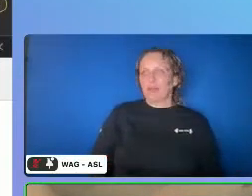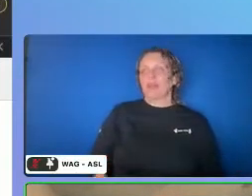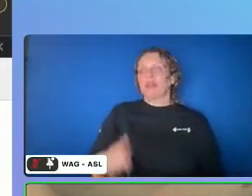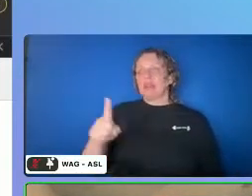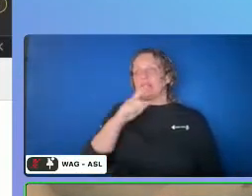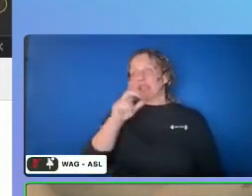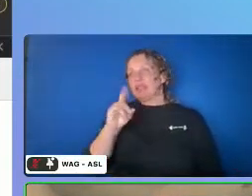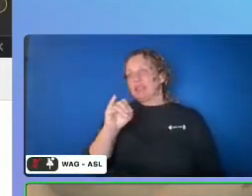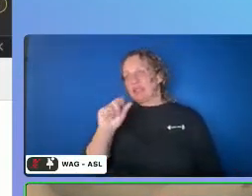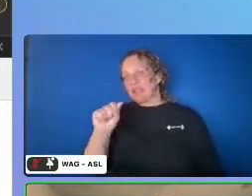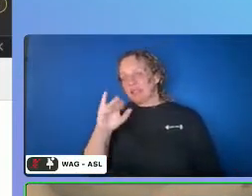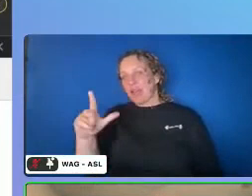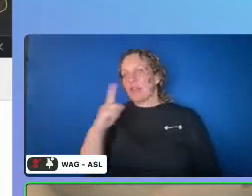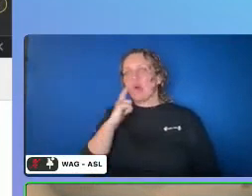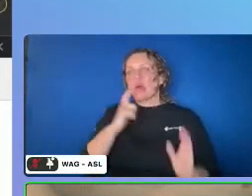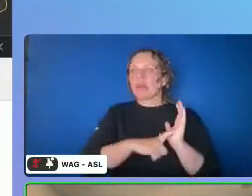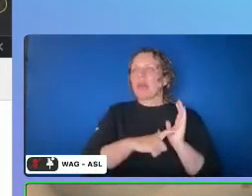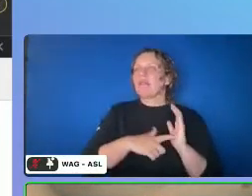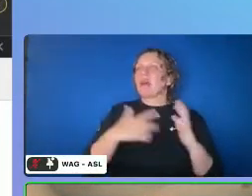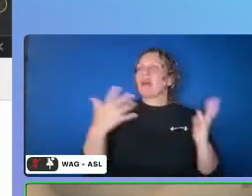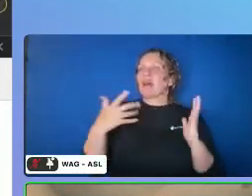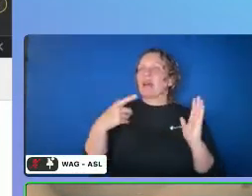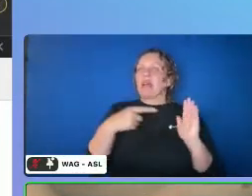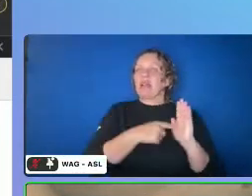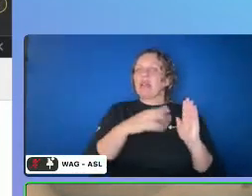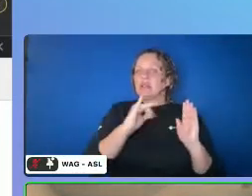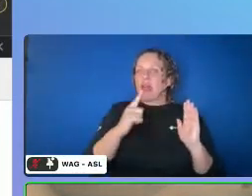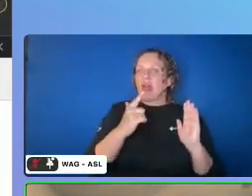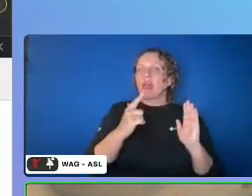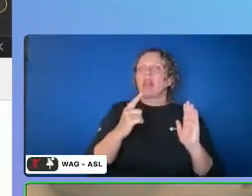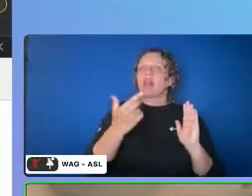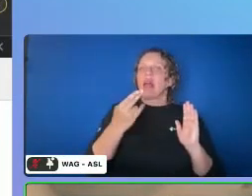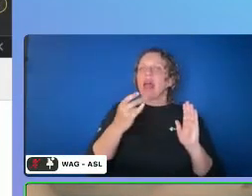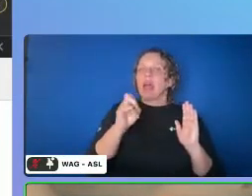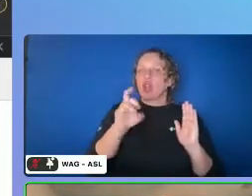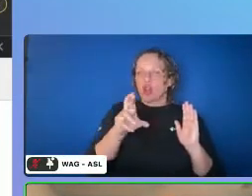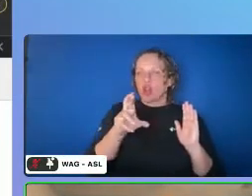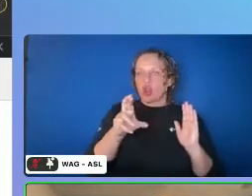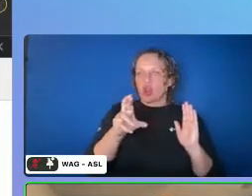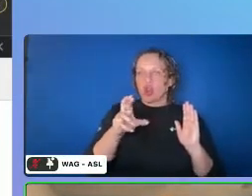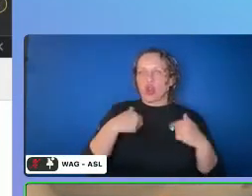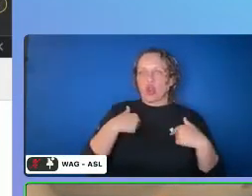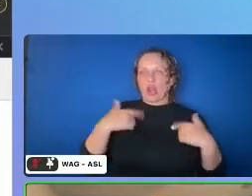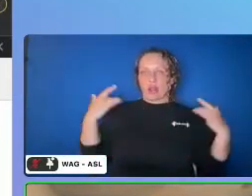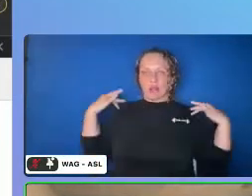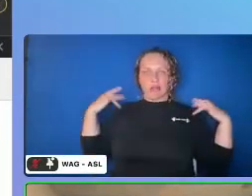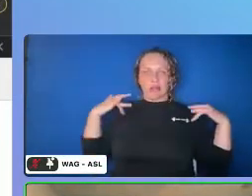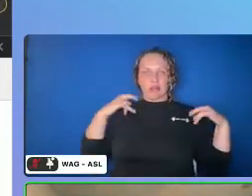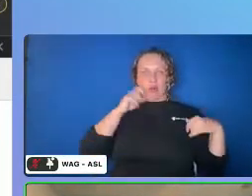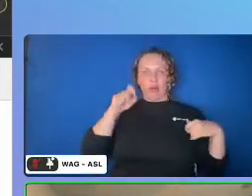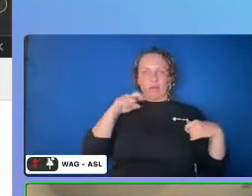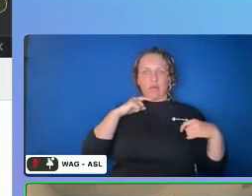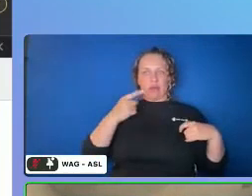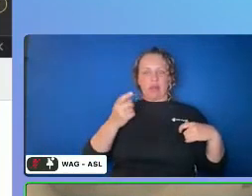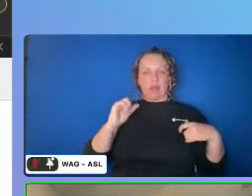So it's asking us to identify this cell's headers. Now, I don't have to do anything because first off,